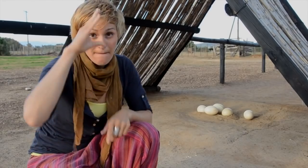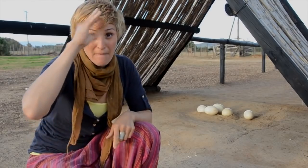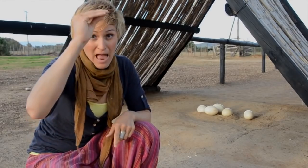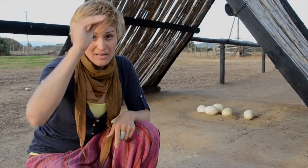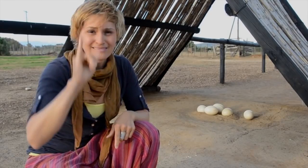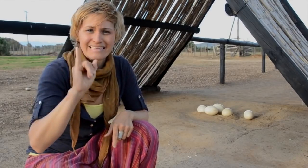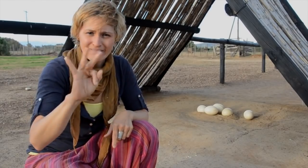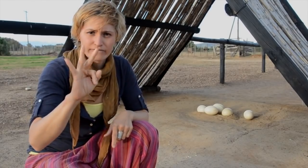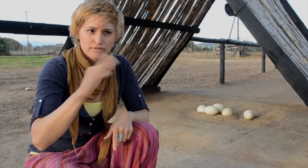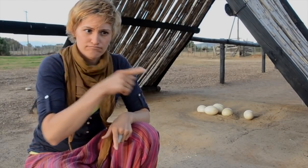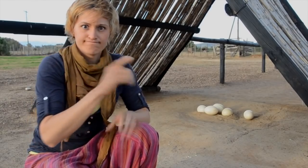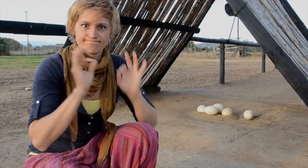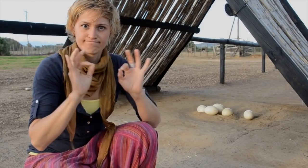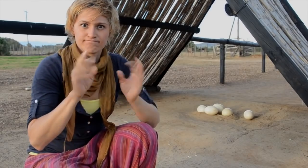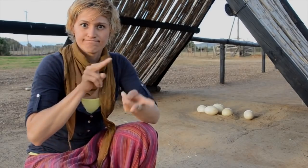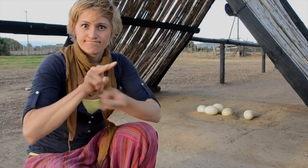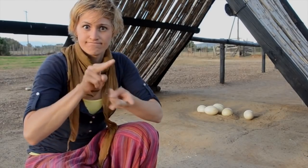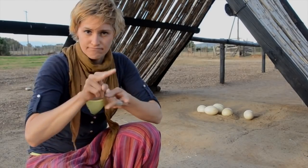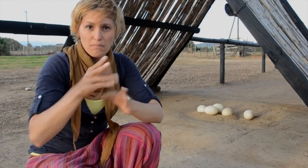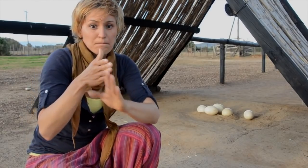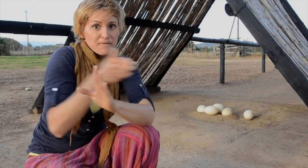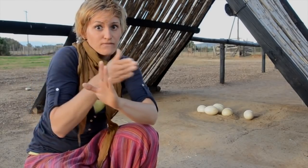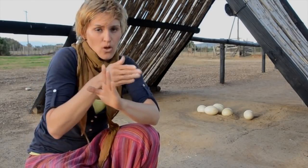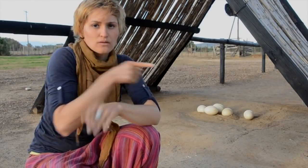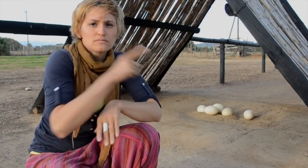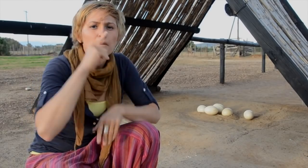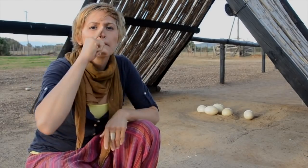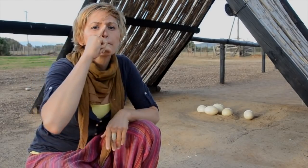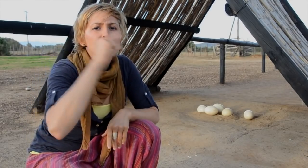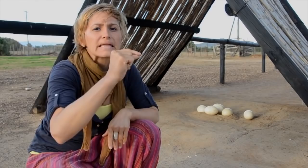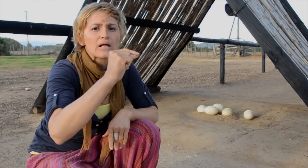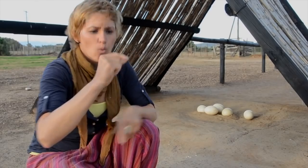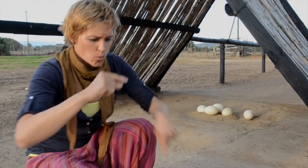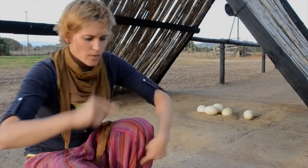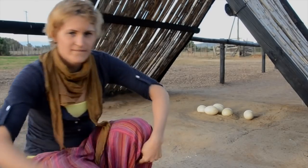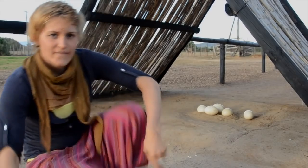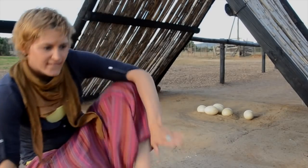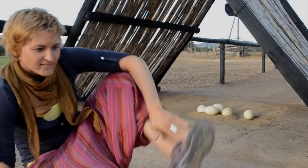Before the male ostrich mates, their beaks and